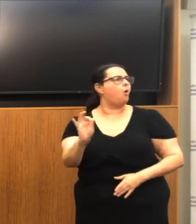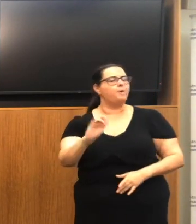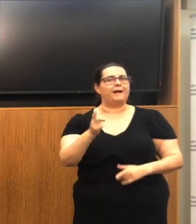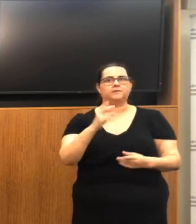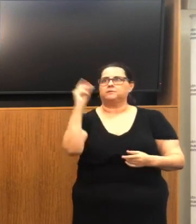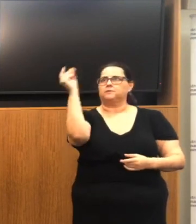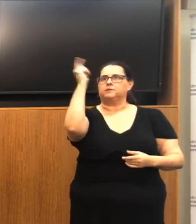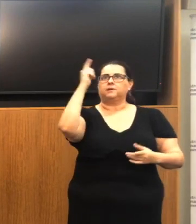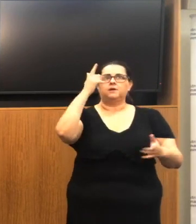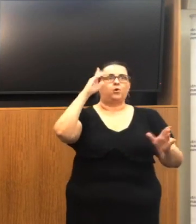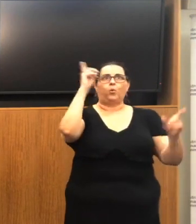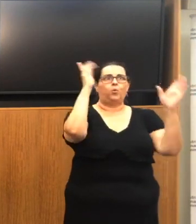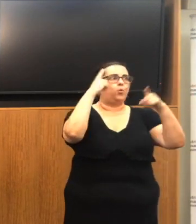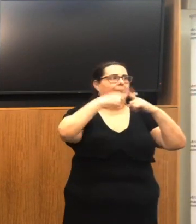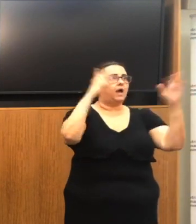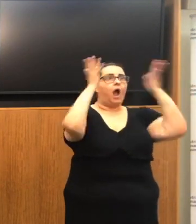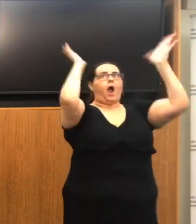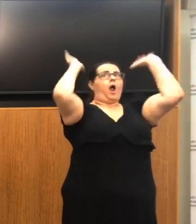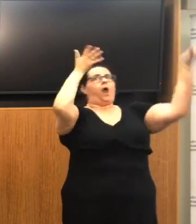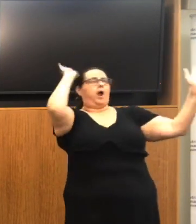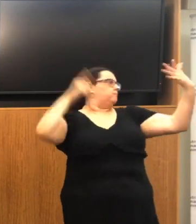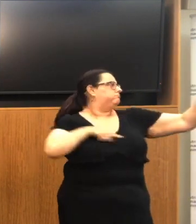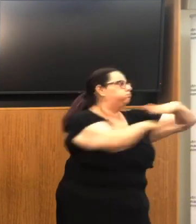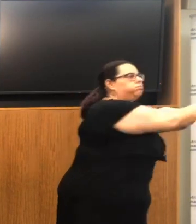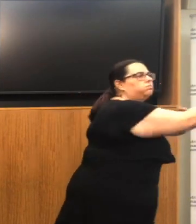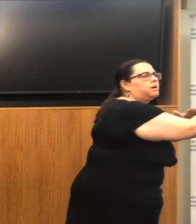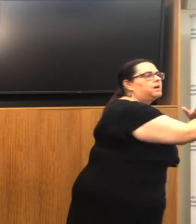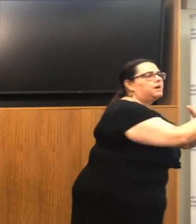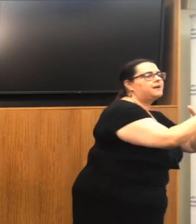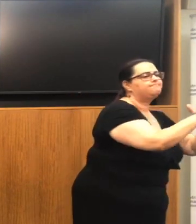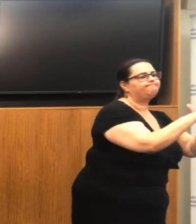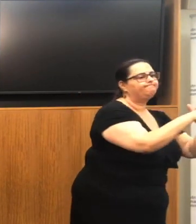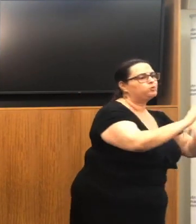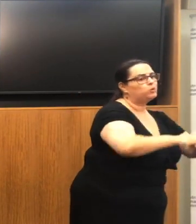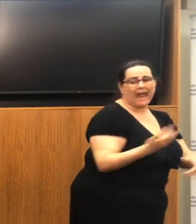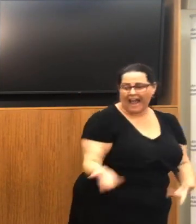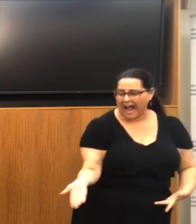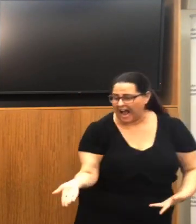as a consequence of just the conflict.